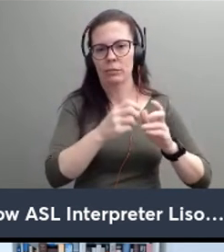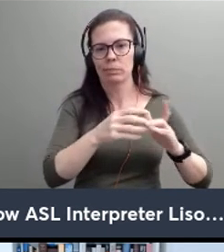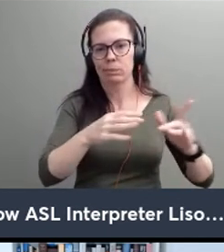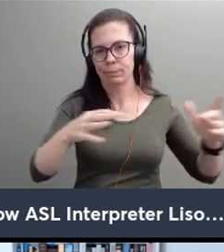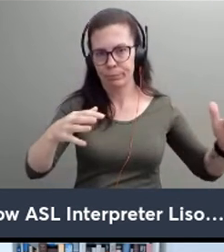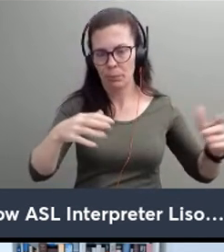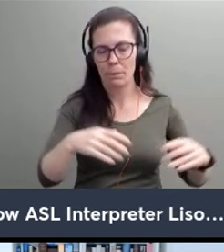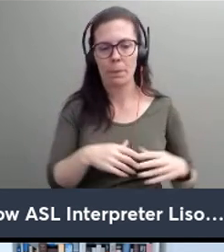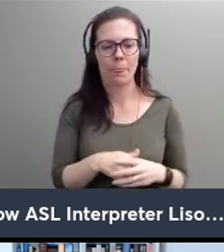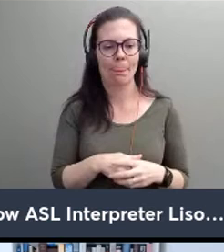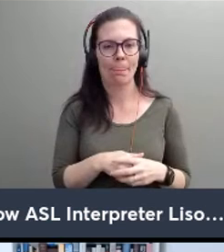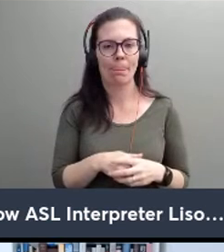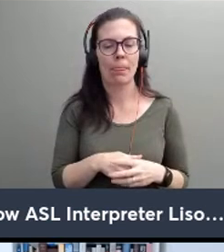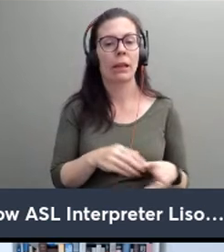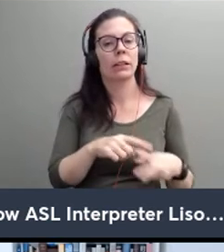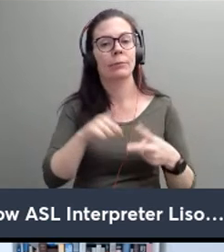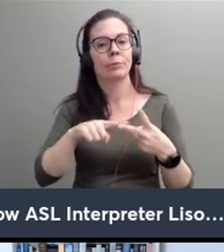And then the second type of update is